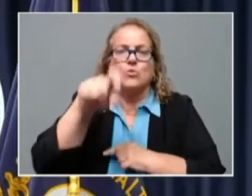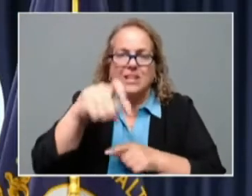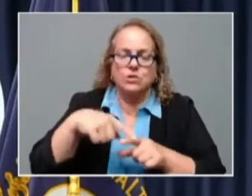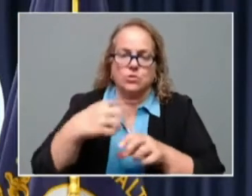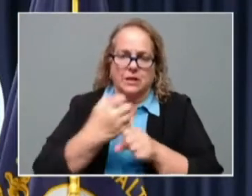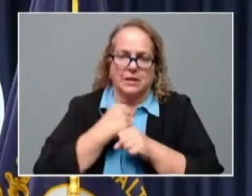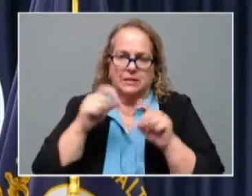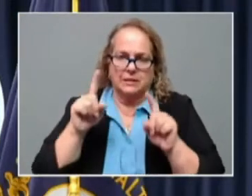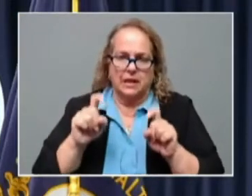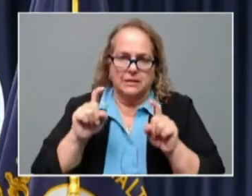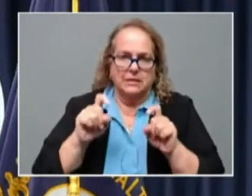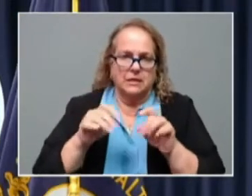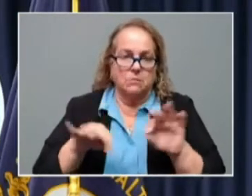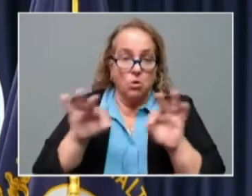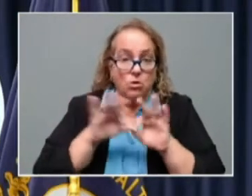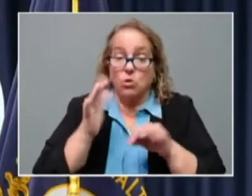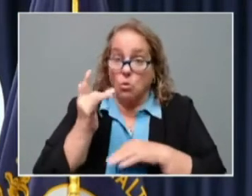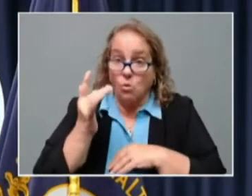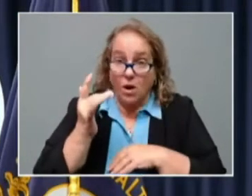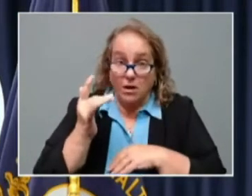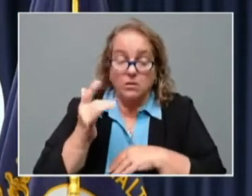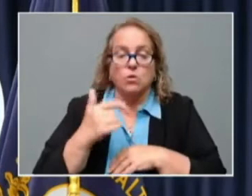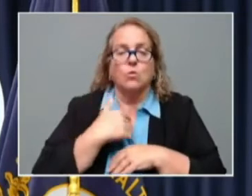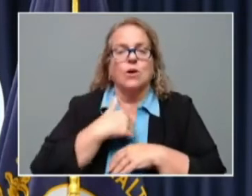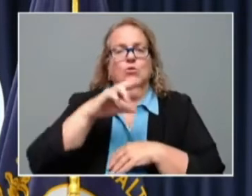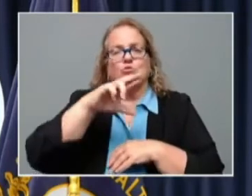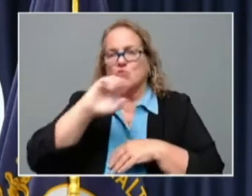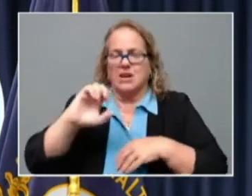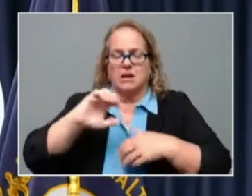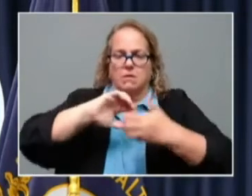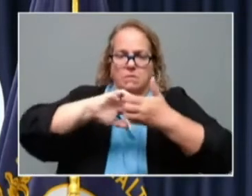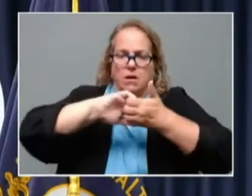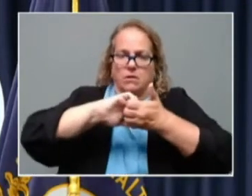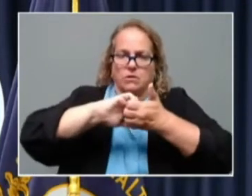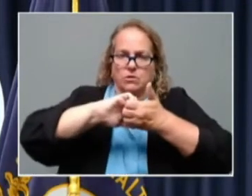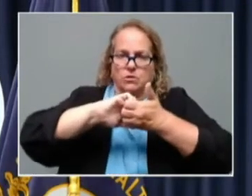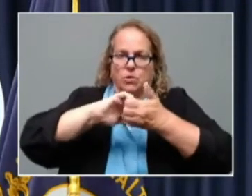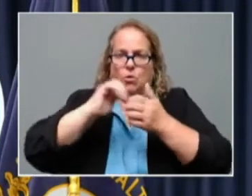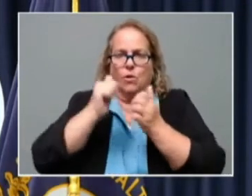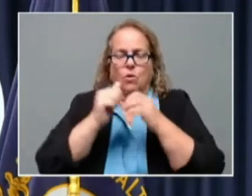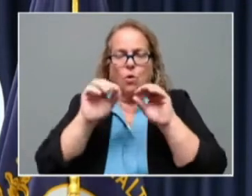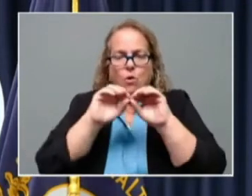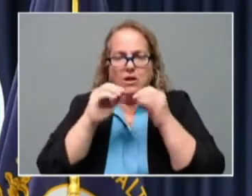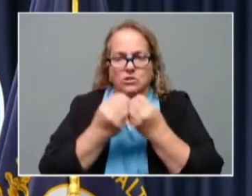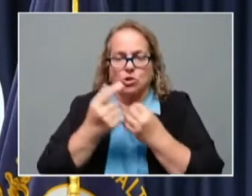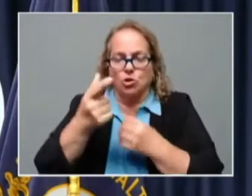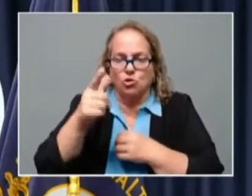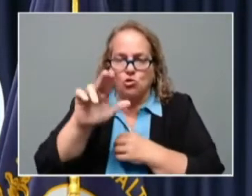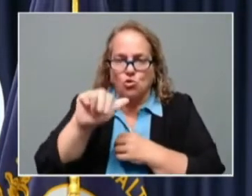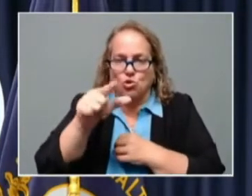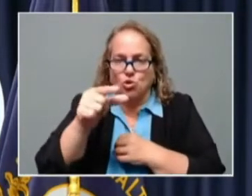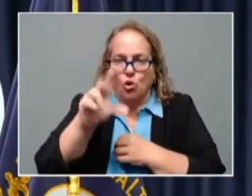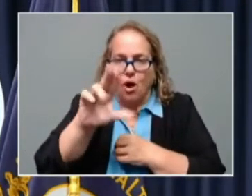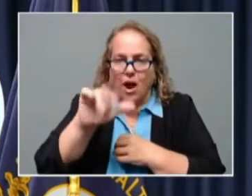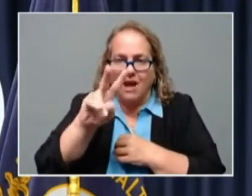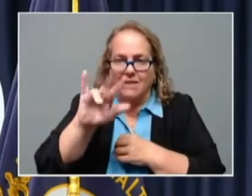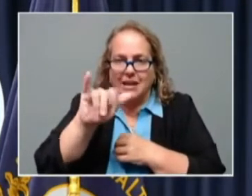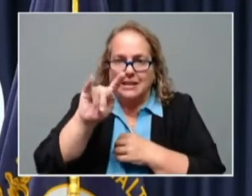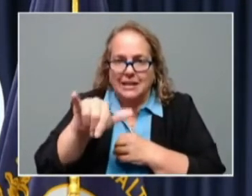because of this. We have re partnered with organizations like gravity diagnostics and wild health or drive through testing locations across the